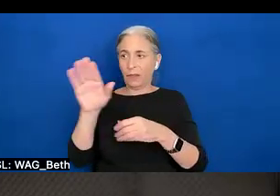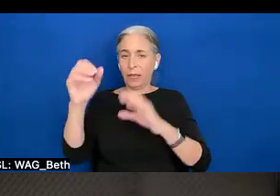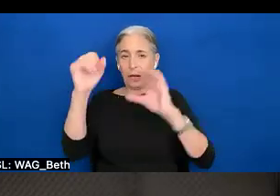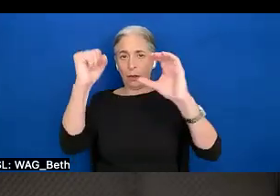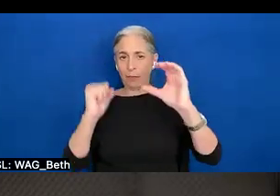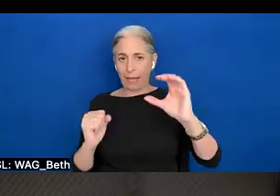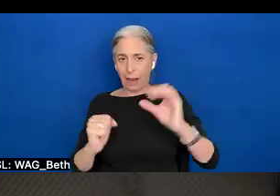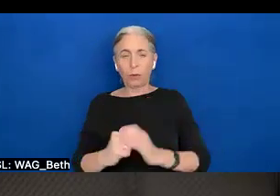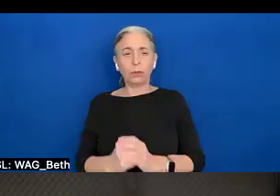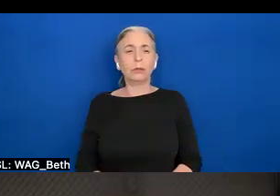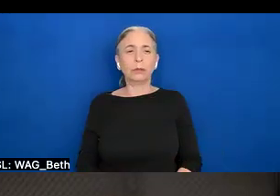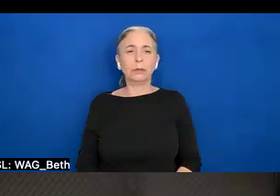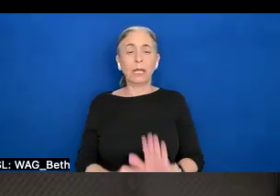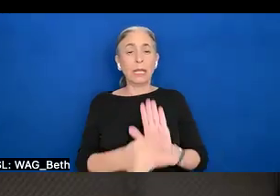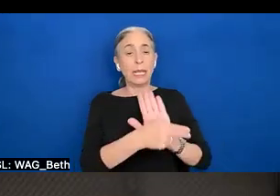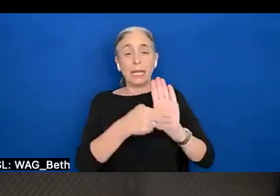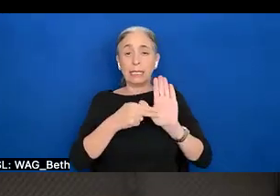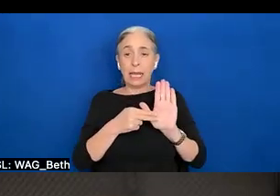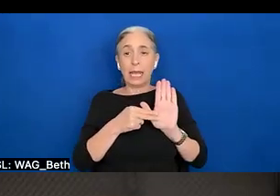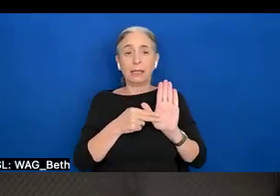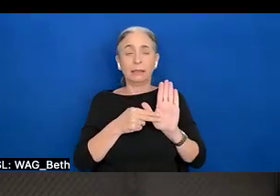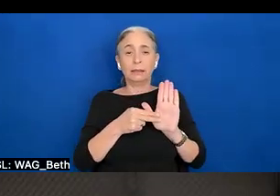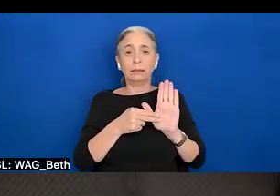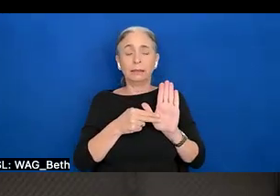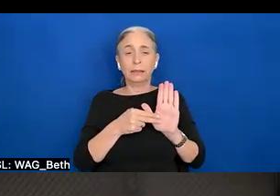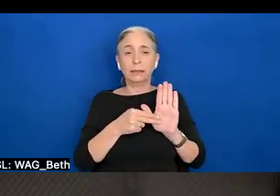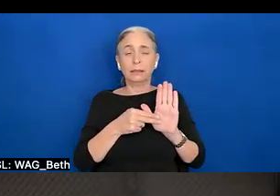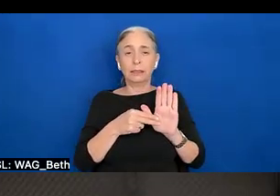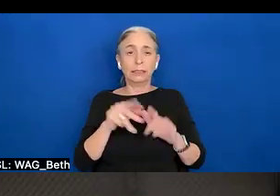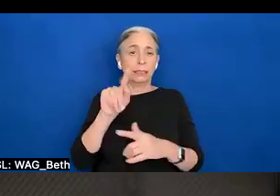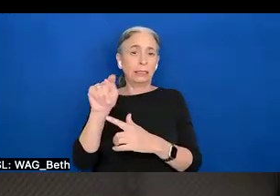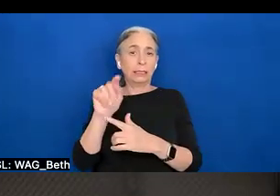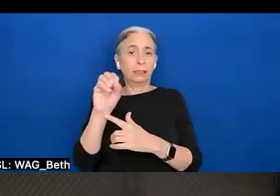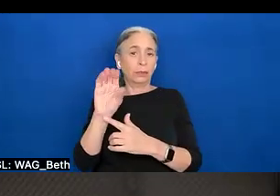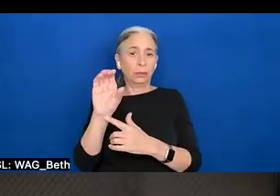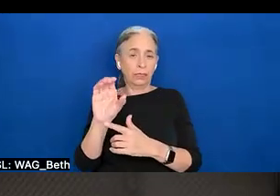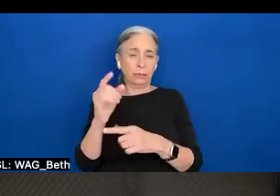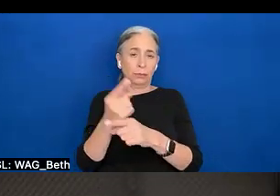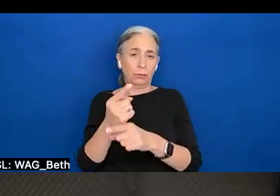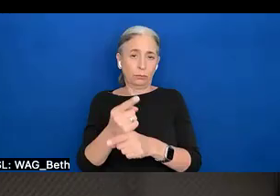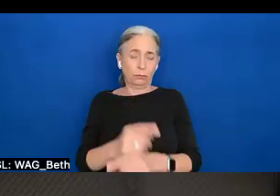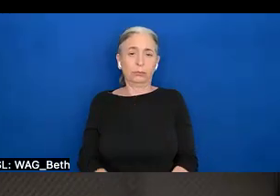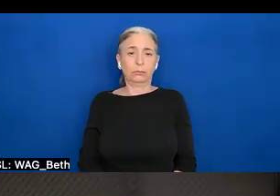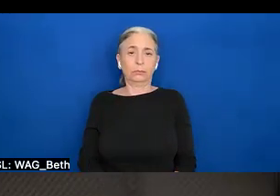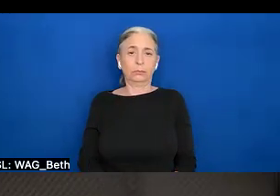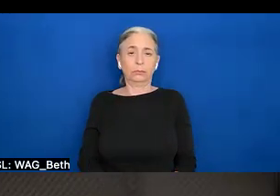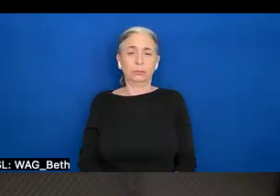layout, and tagged the table of contents accordingly. So there are references to the content.